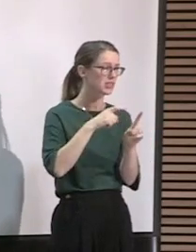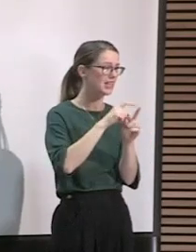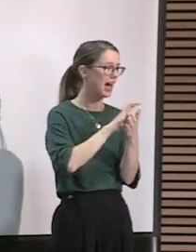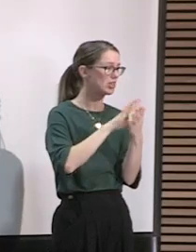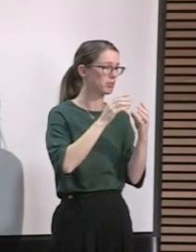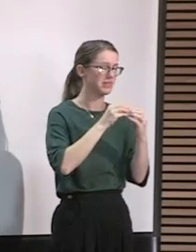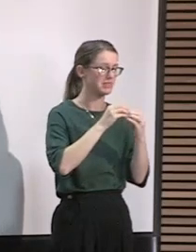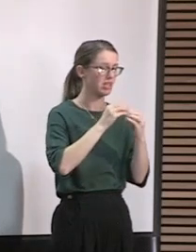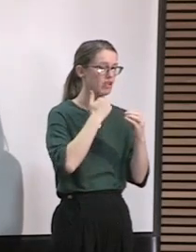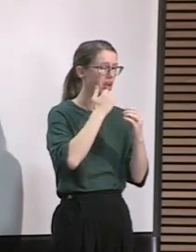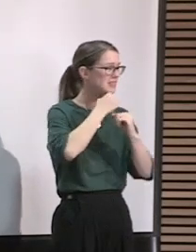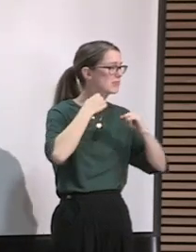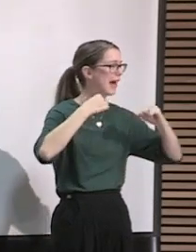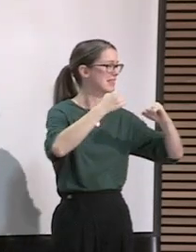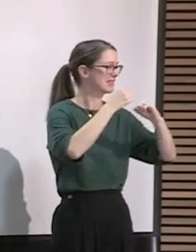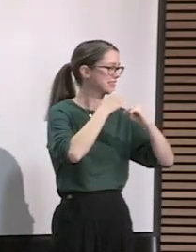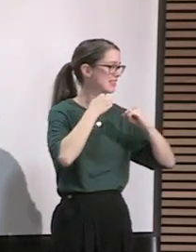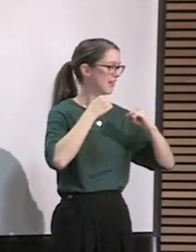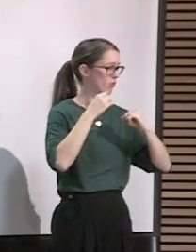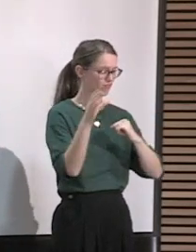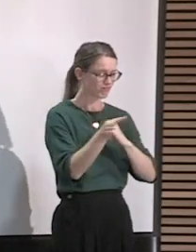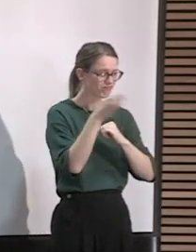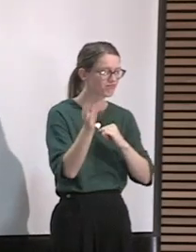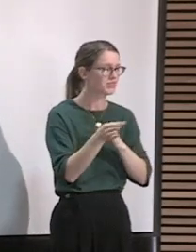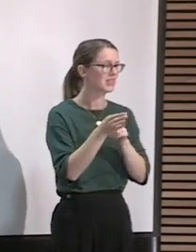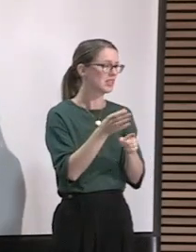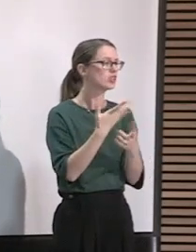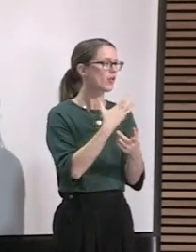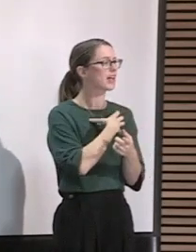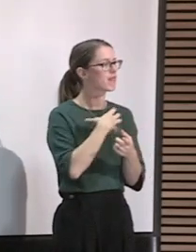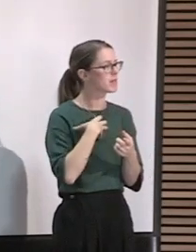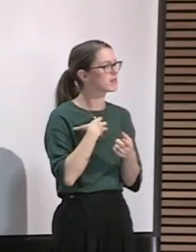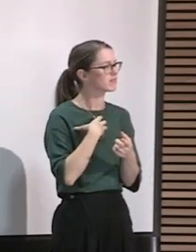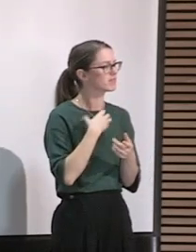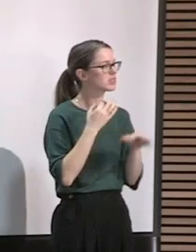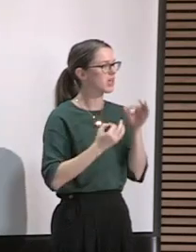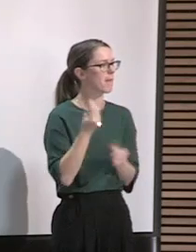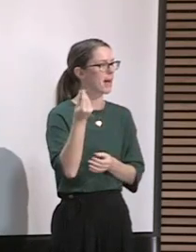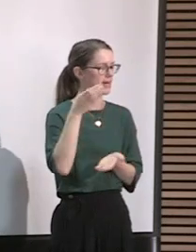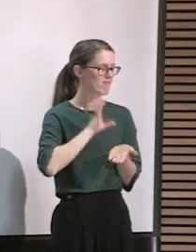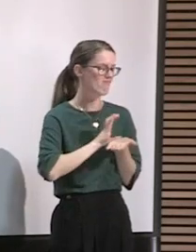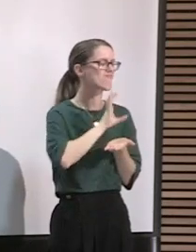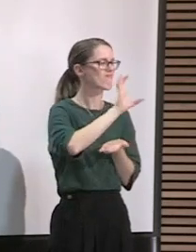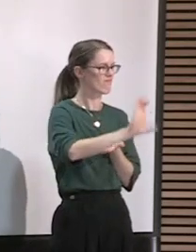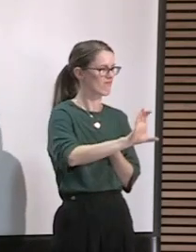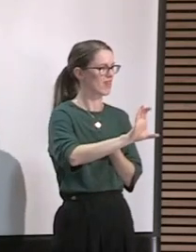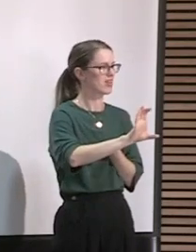space-constrained when it comes to mental health. Some of the worst things we are seeing there are because DHBs just don't have the space that